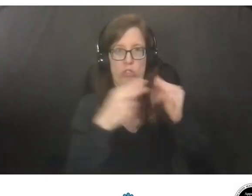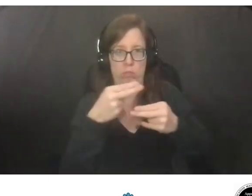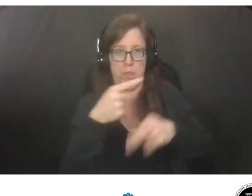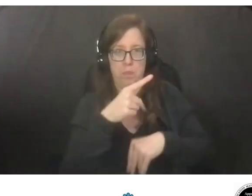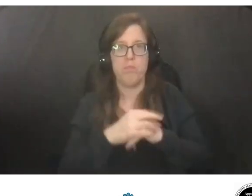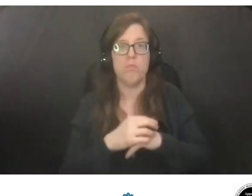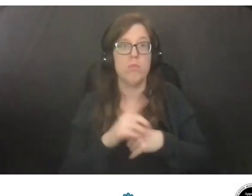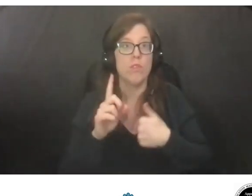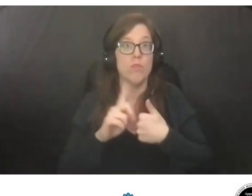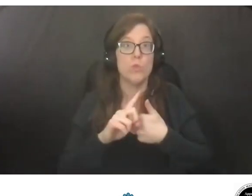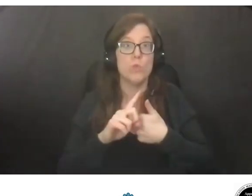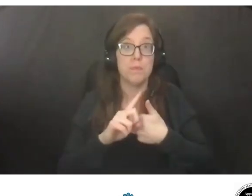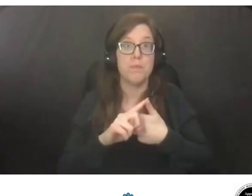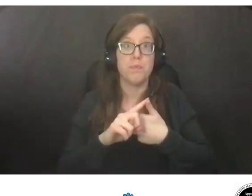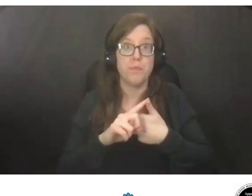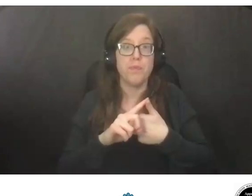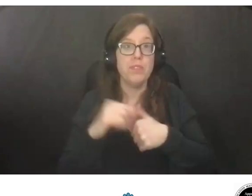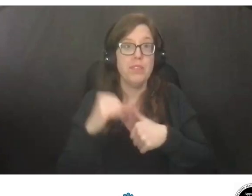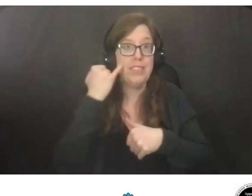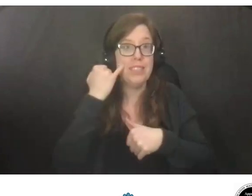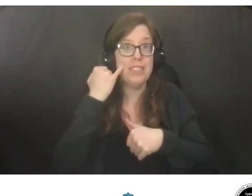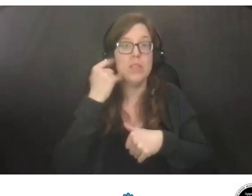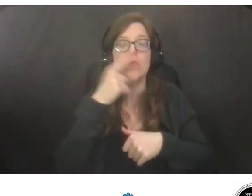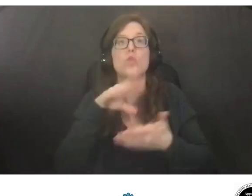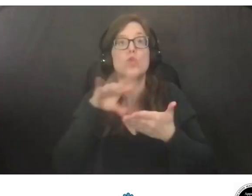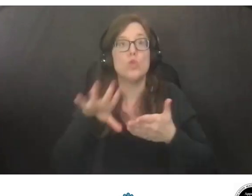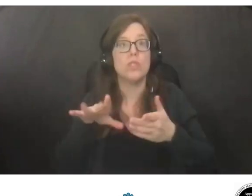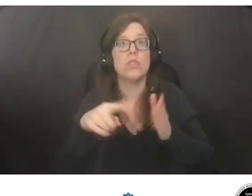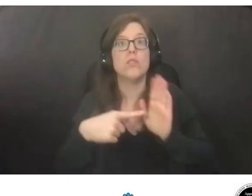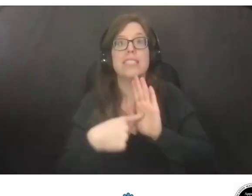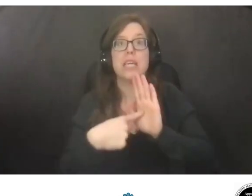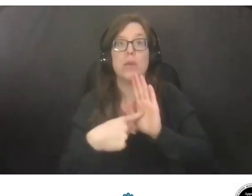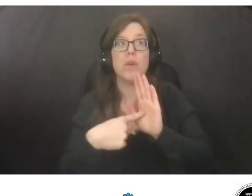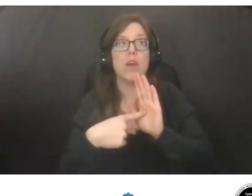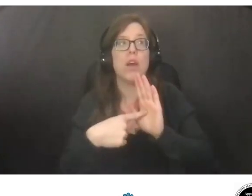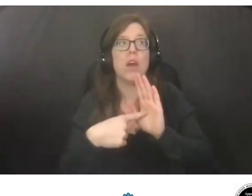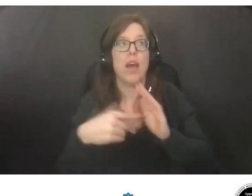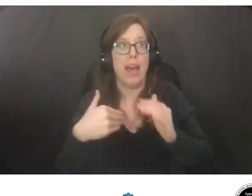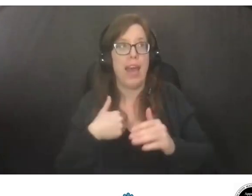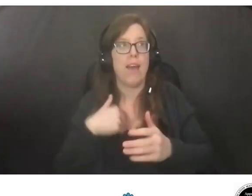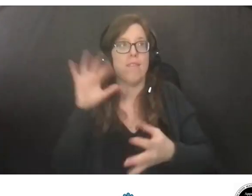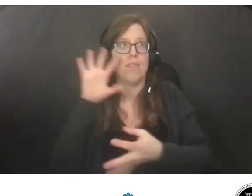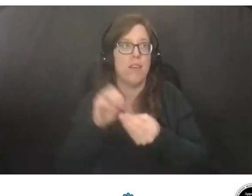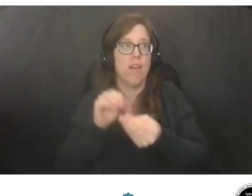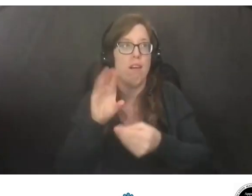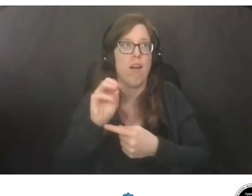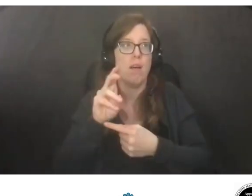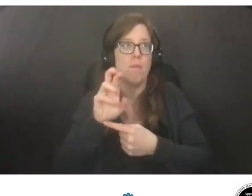So the first one is, if this...Does the student demonstrate compensatory skills to support